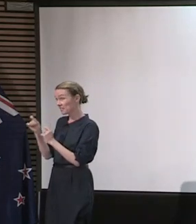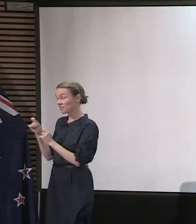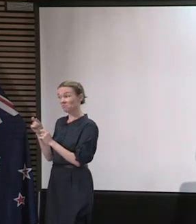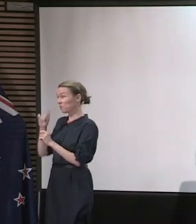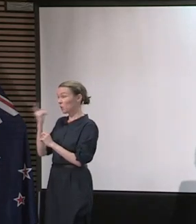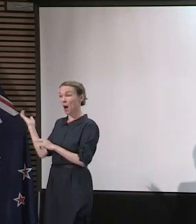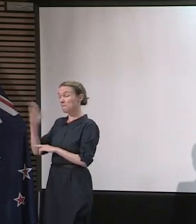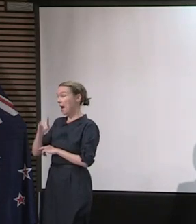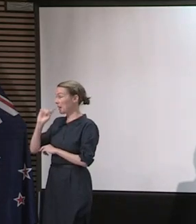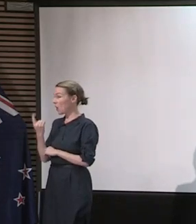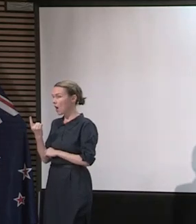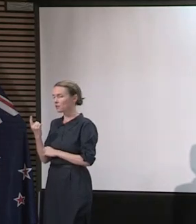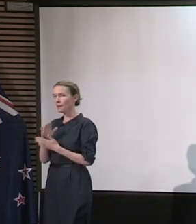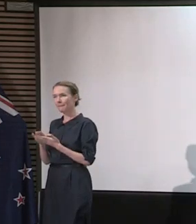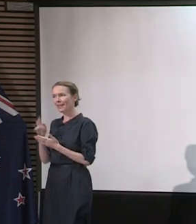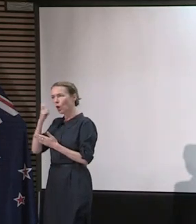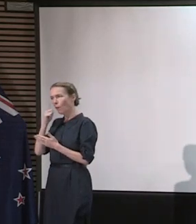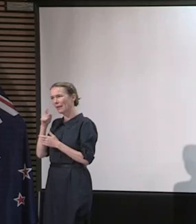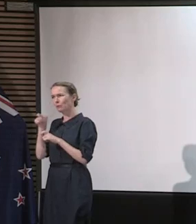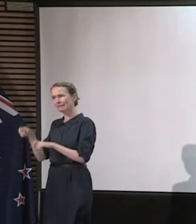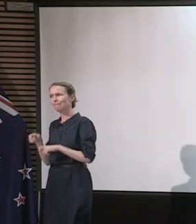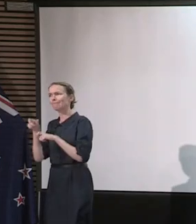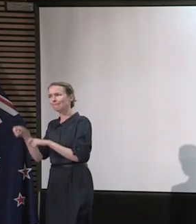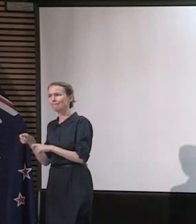Yes. We